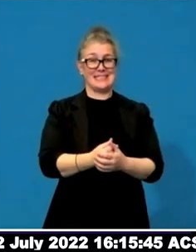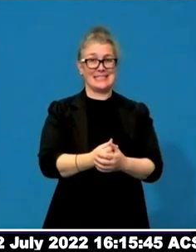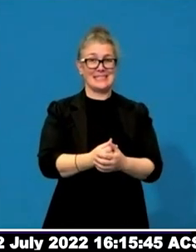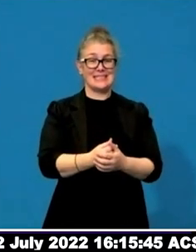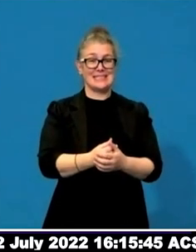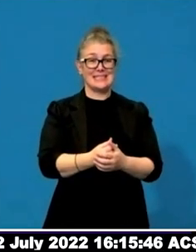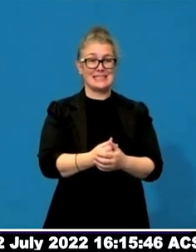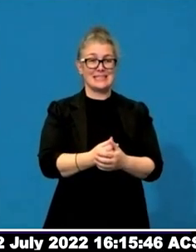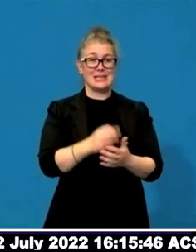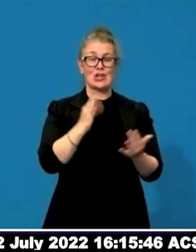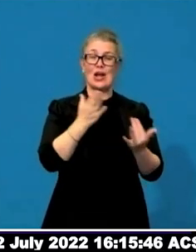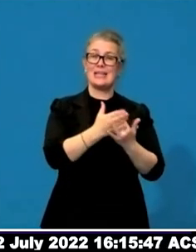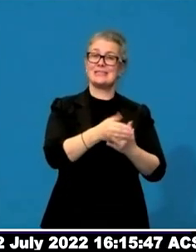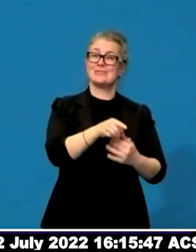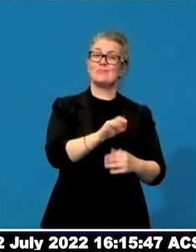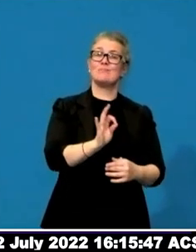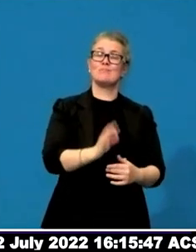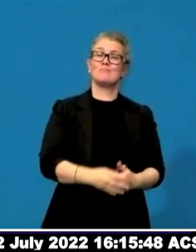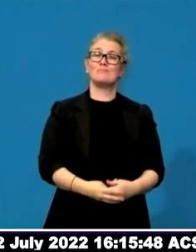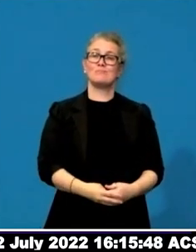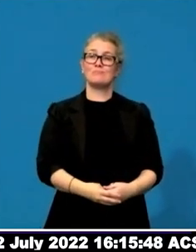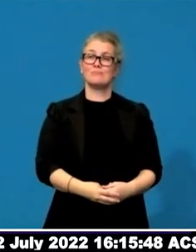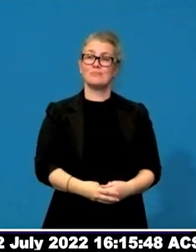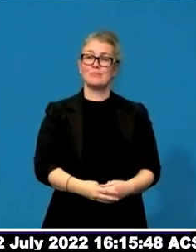No, yeah. What about the roads?